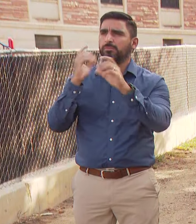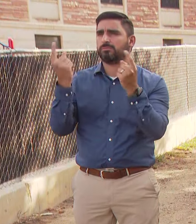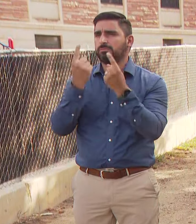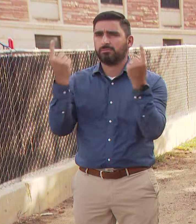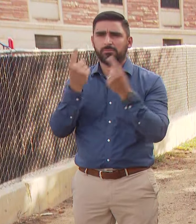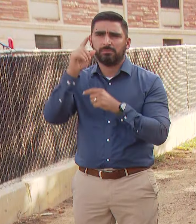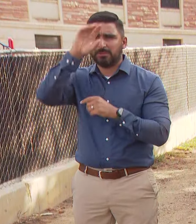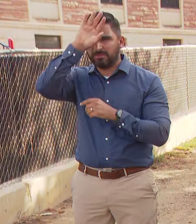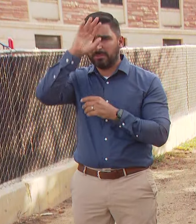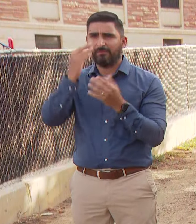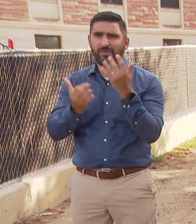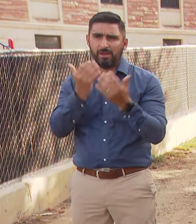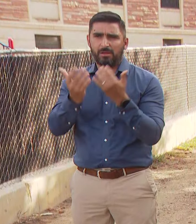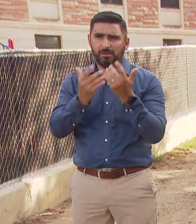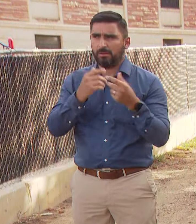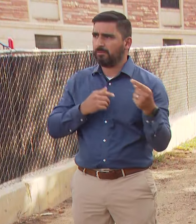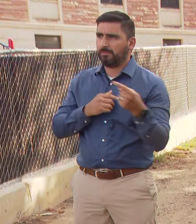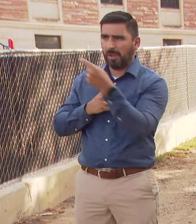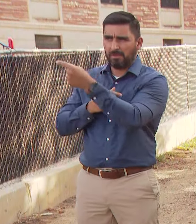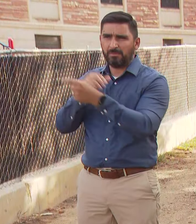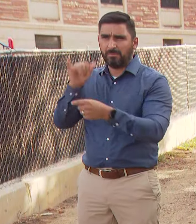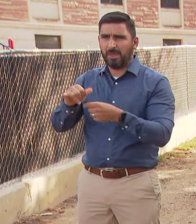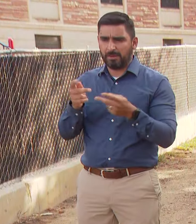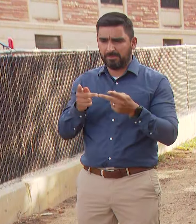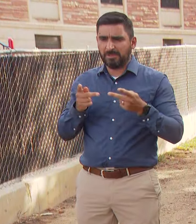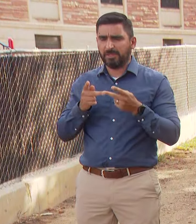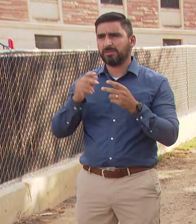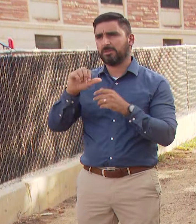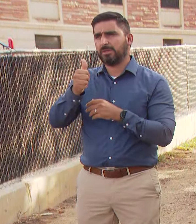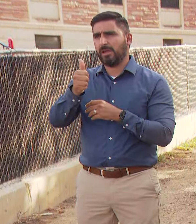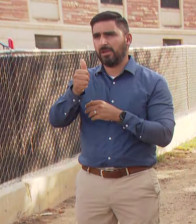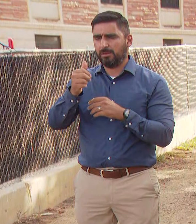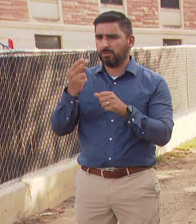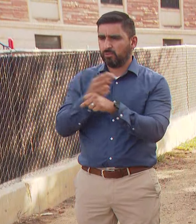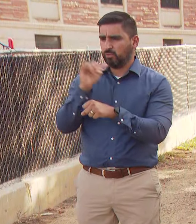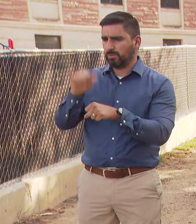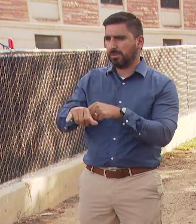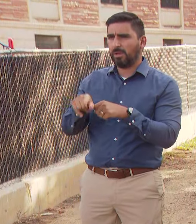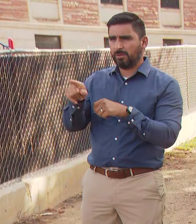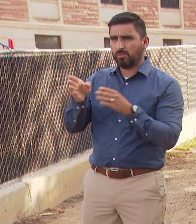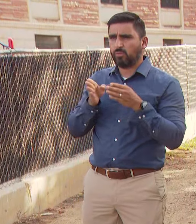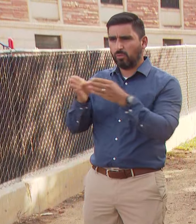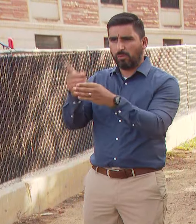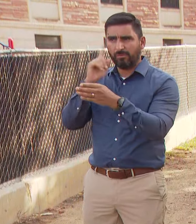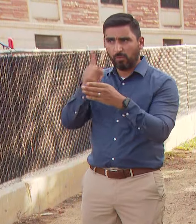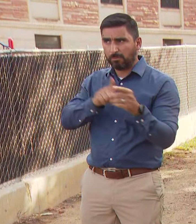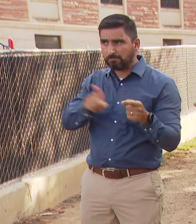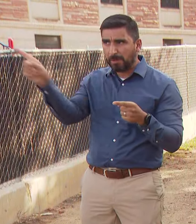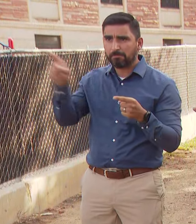station 10 towards the top of Flagstaff Road. They're using that facility for tendering for vehicles